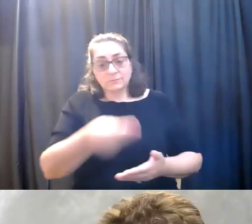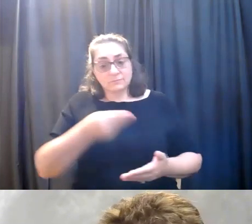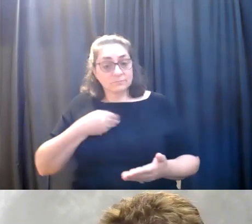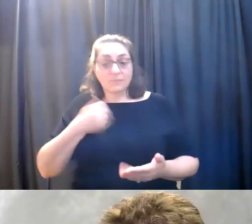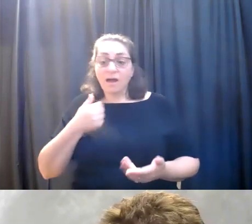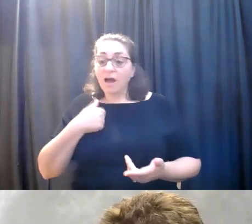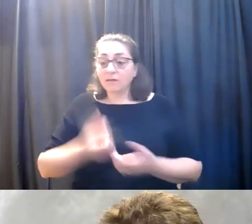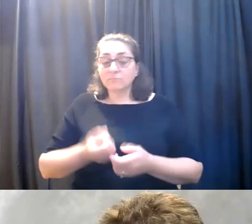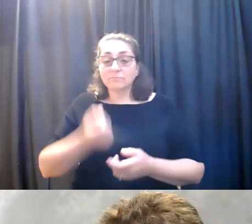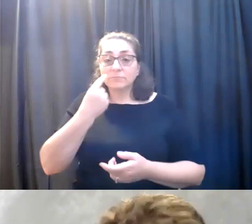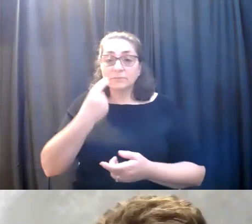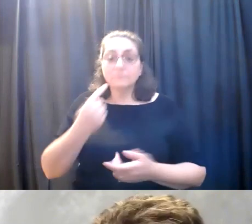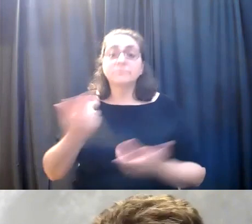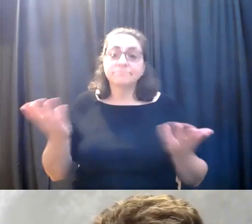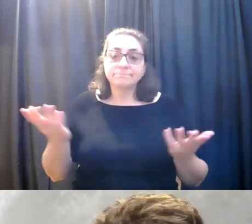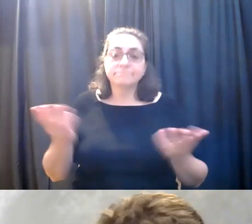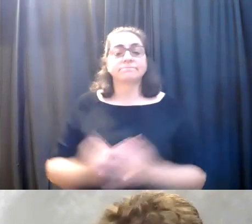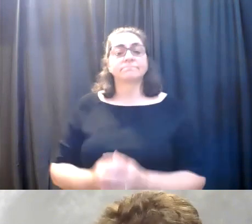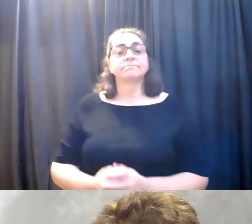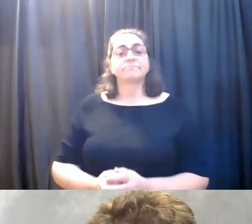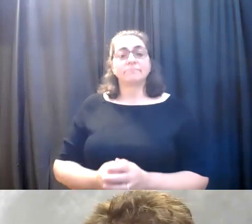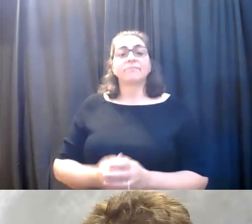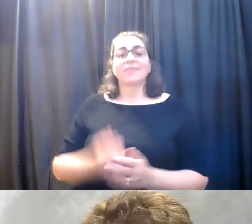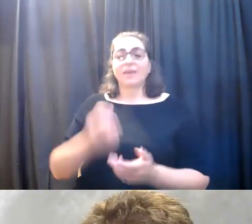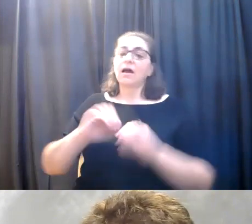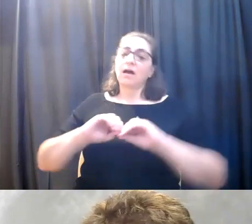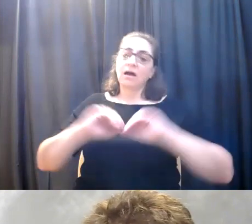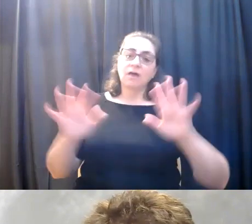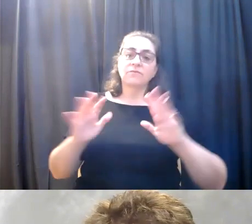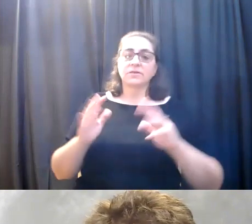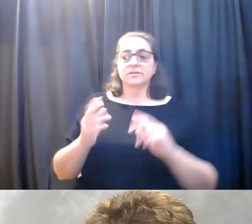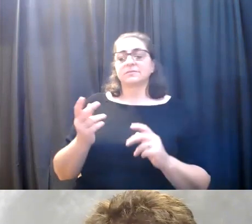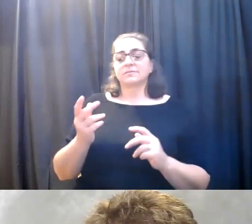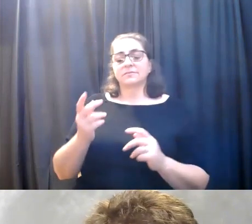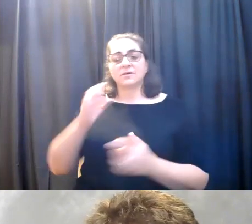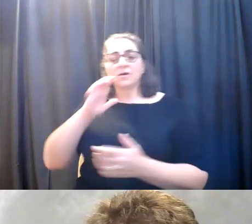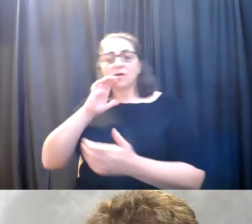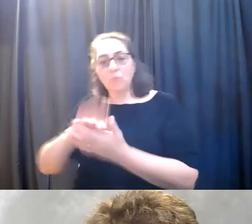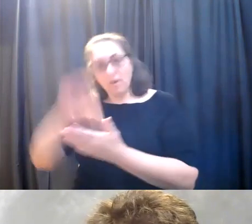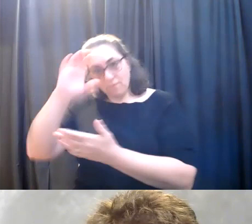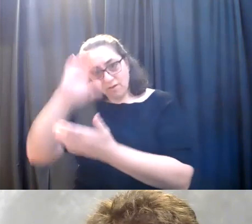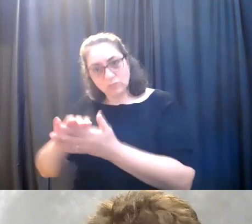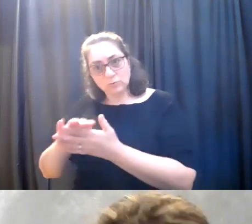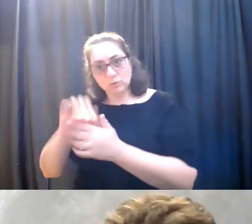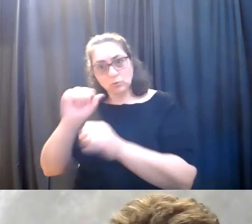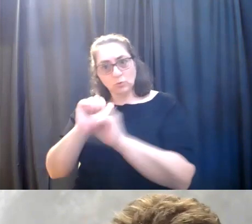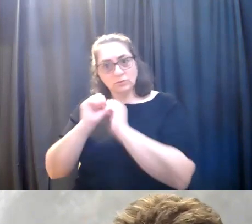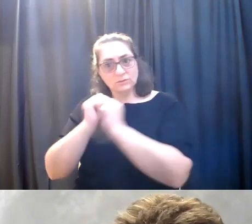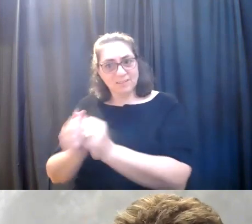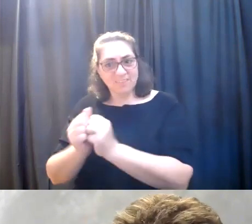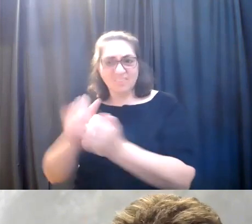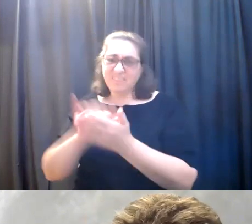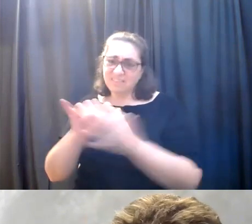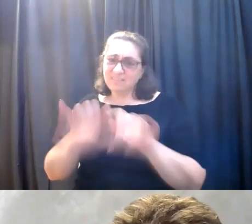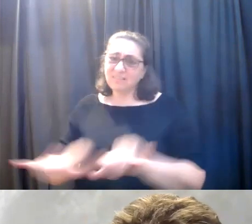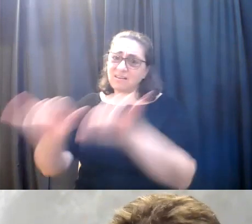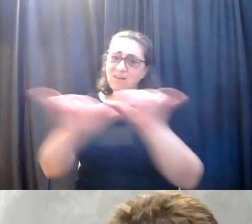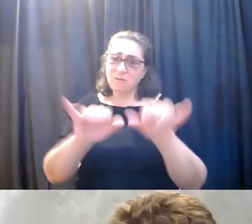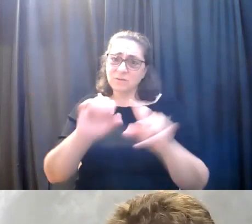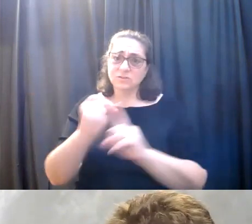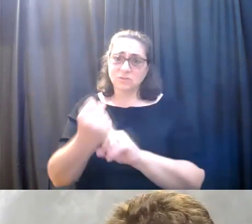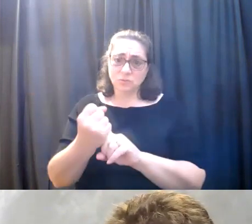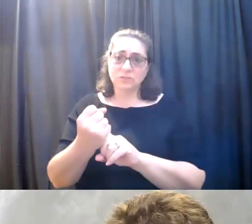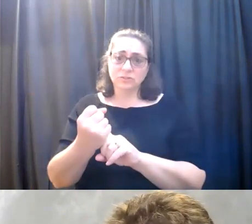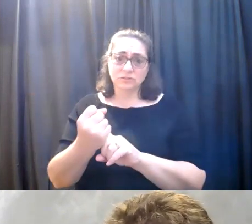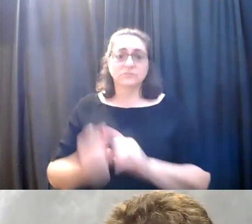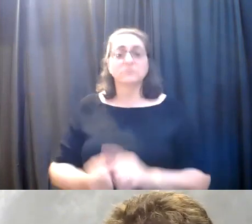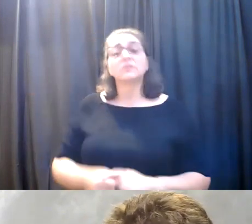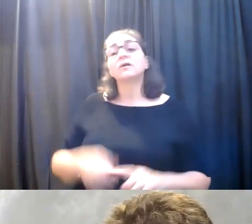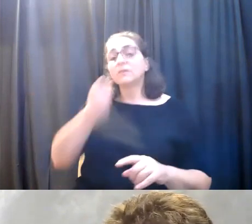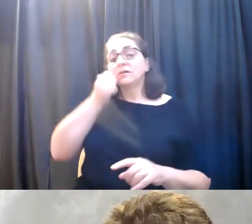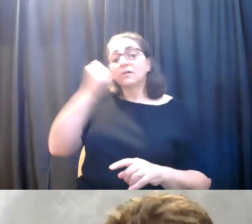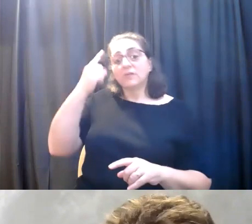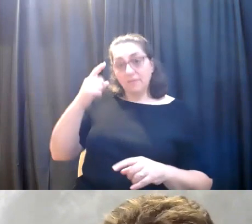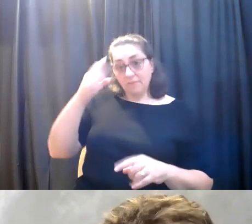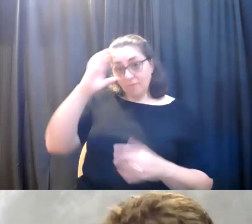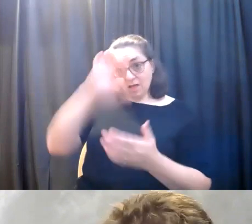you really need to communicate with your add omission -- audiologists. We have been able to